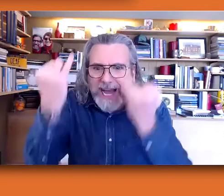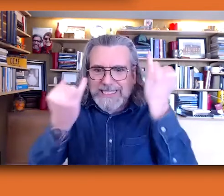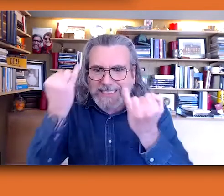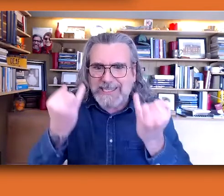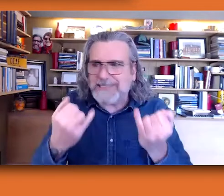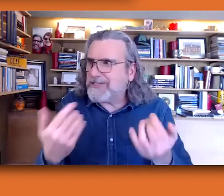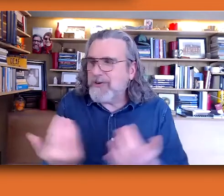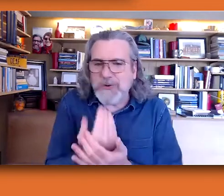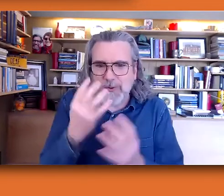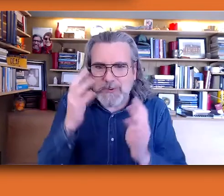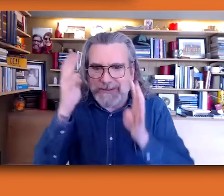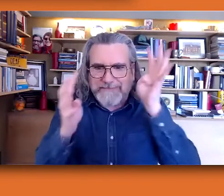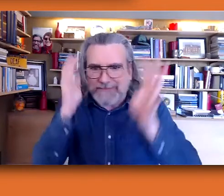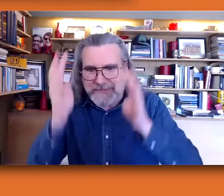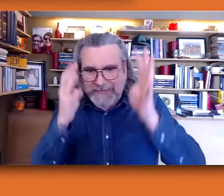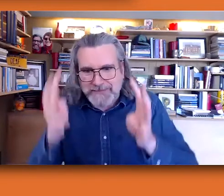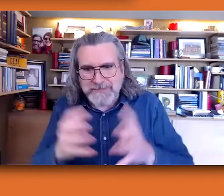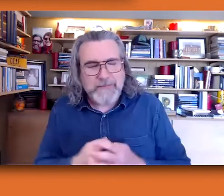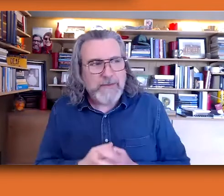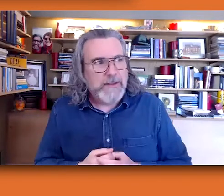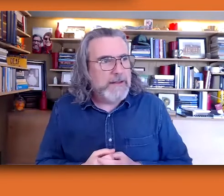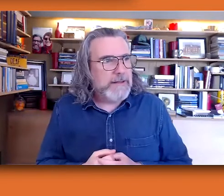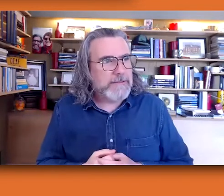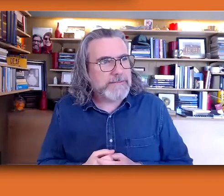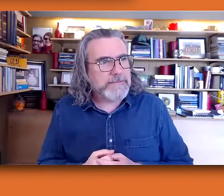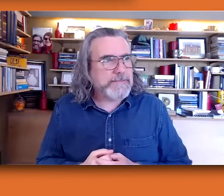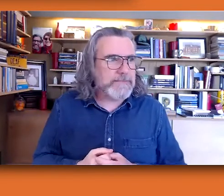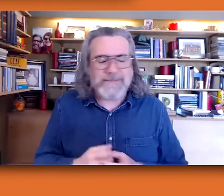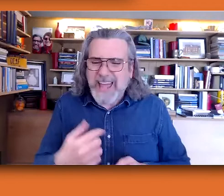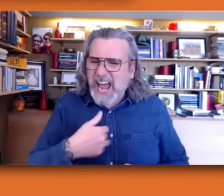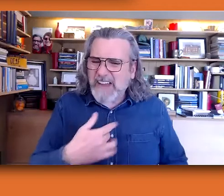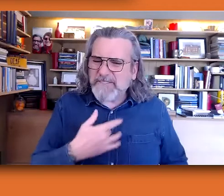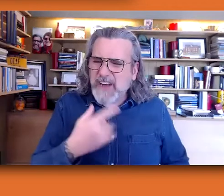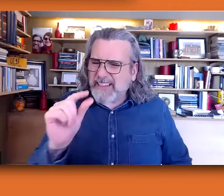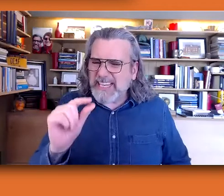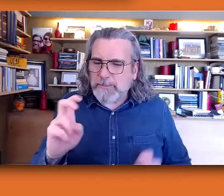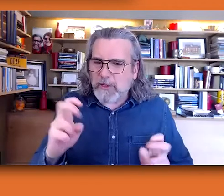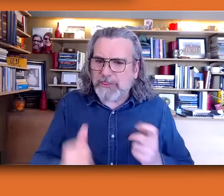I saw this great benefit, there was a sharing of ideas and Innovation.